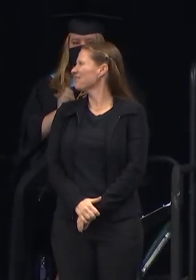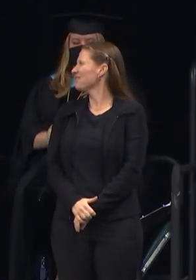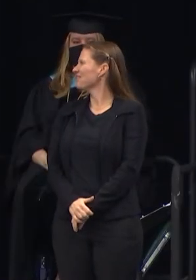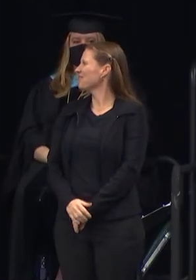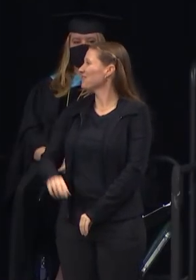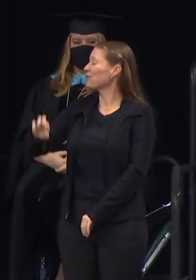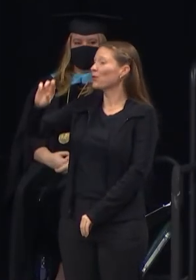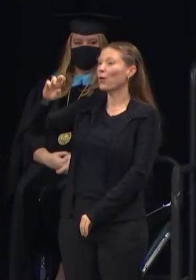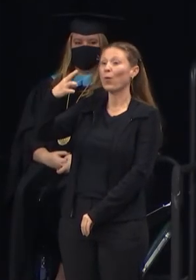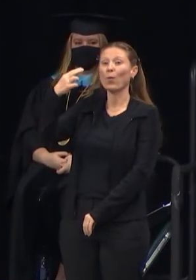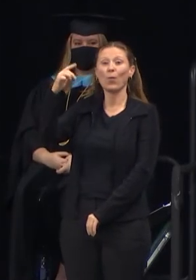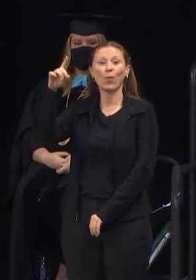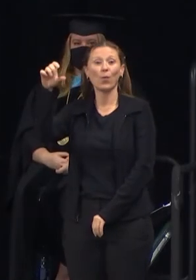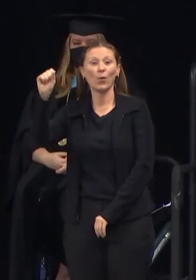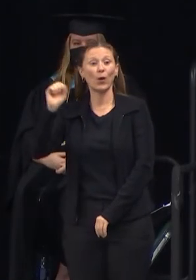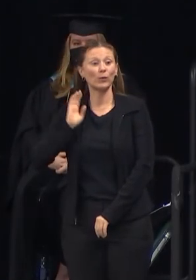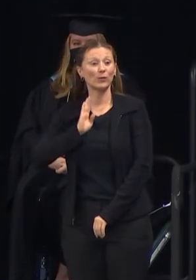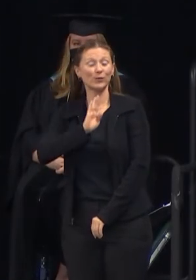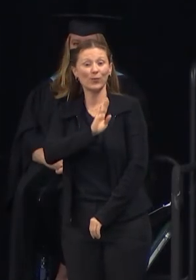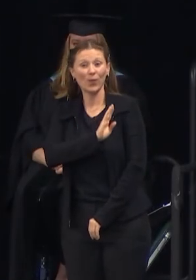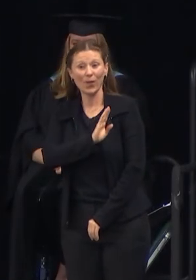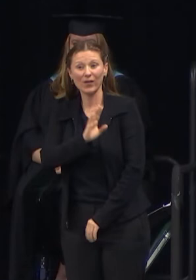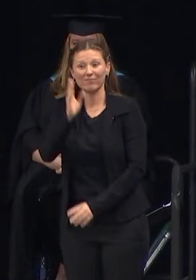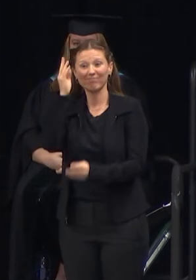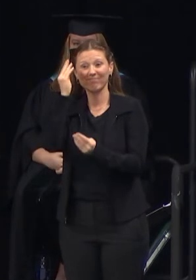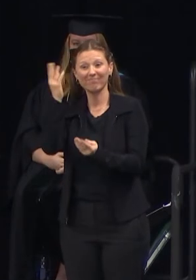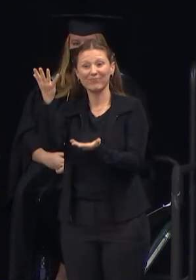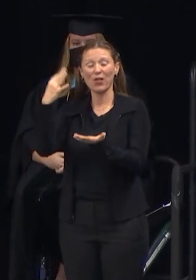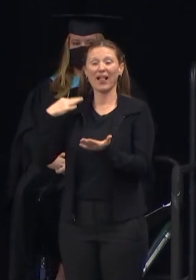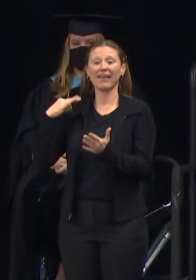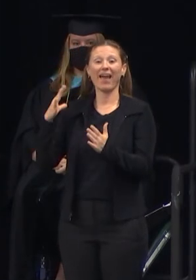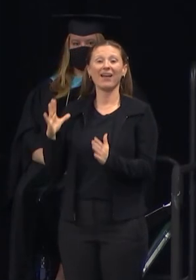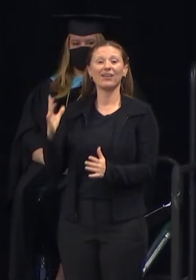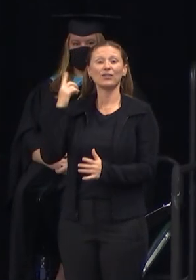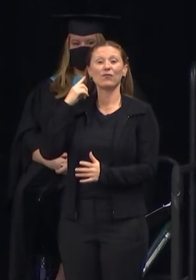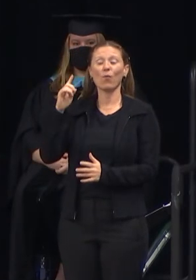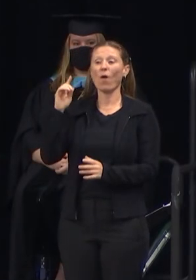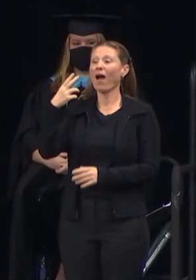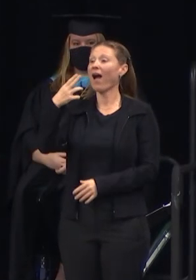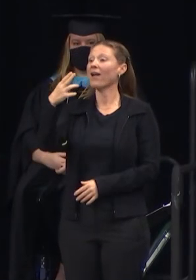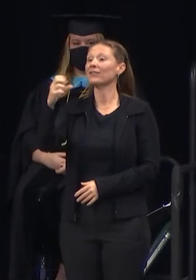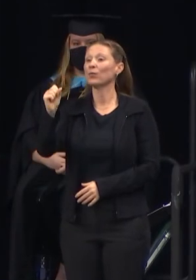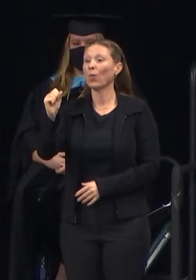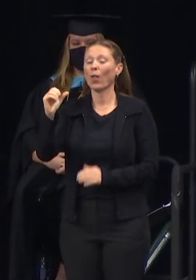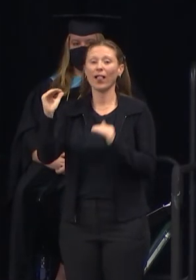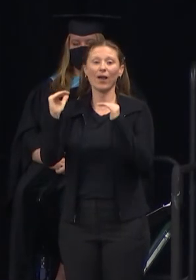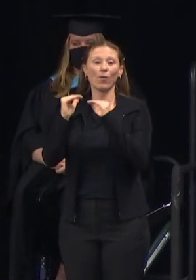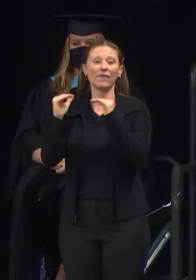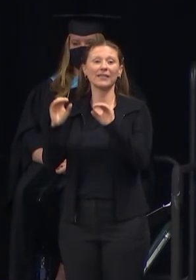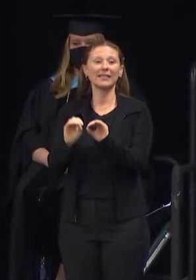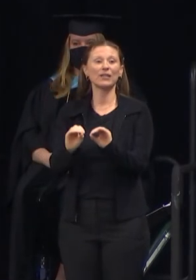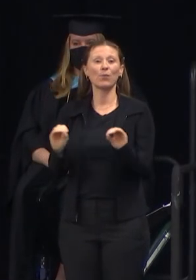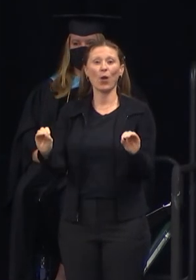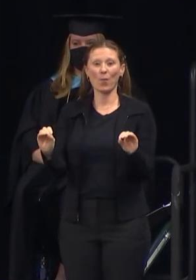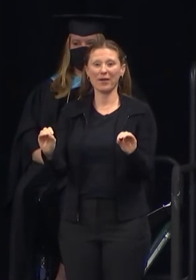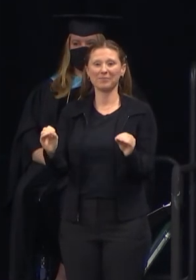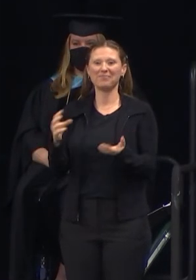Chancellor Rhodes, Board of trustees, I would like to present the candidates for the High School Equivalency diploma. Please stand.